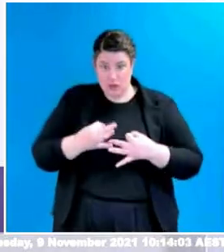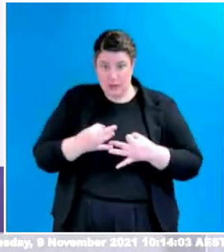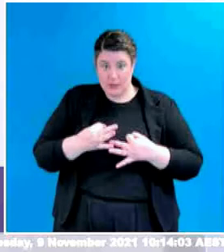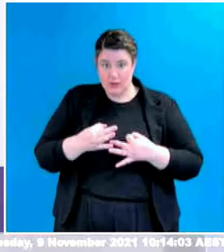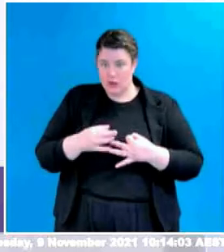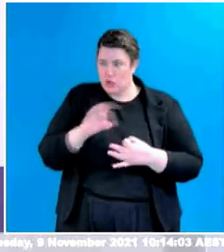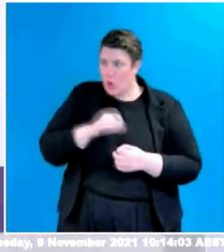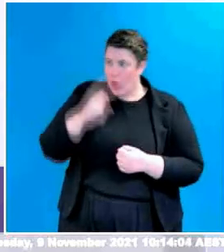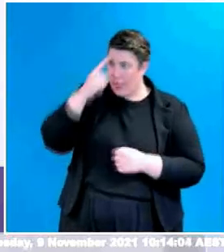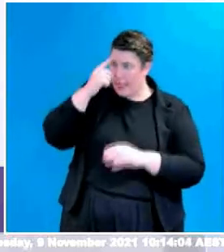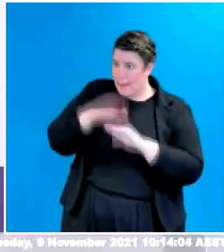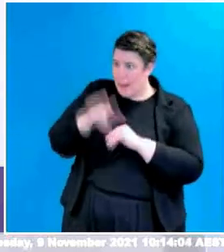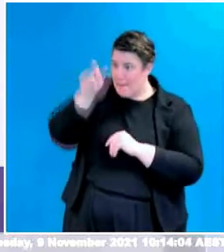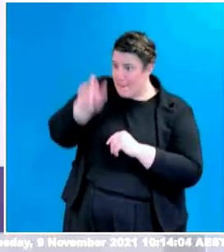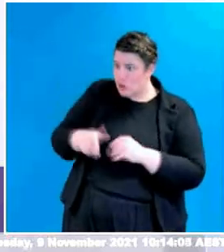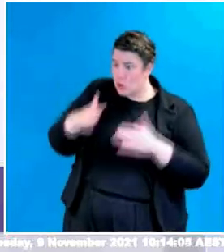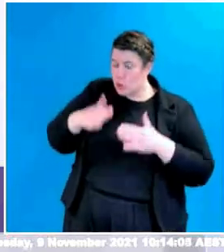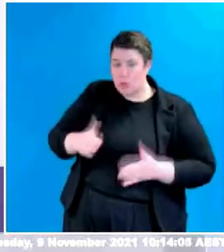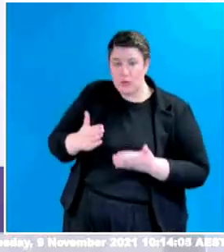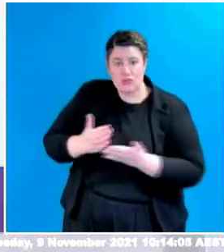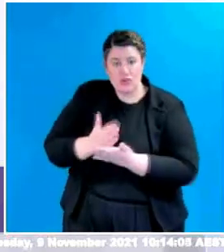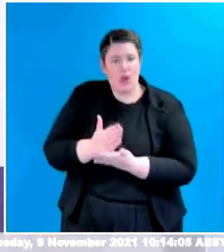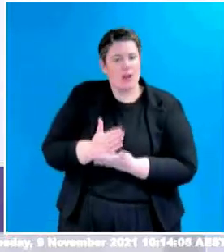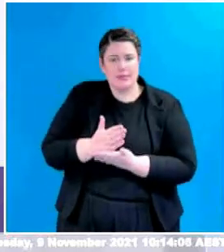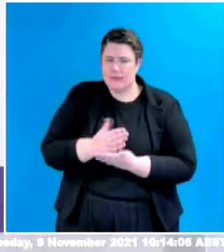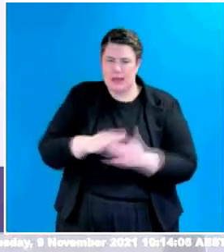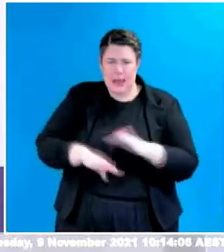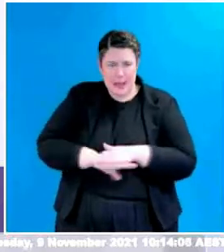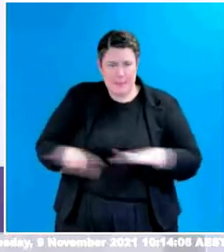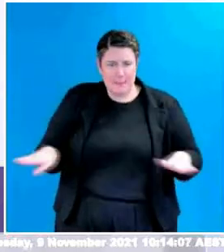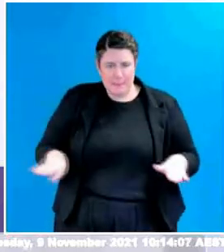proper consideration of a relevant human right.